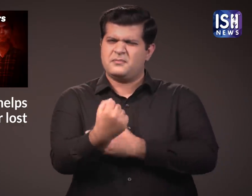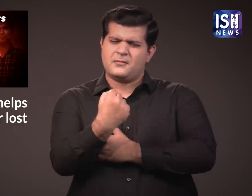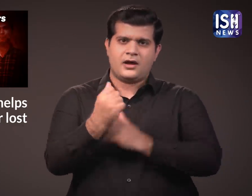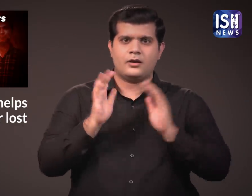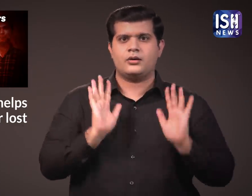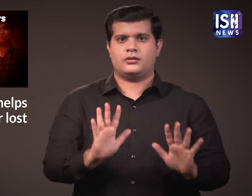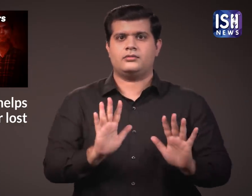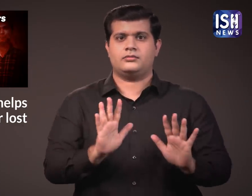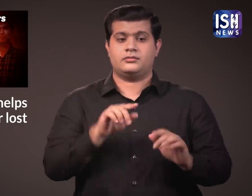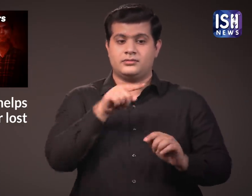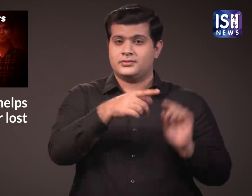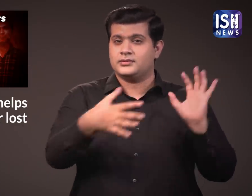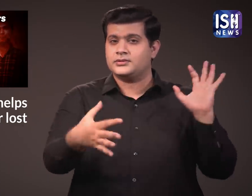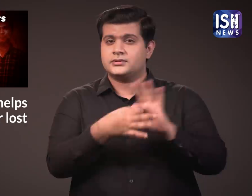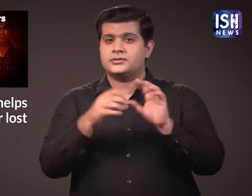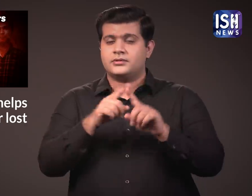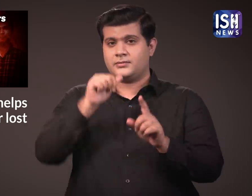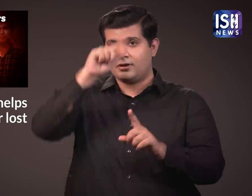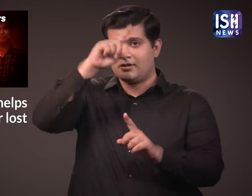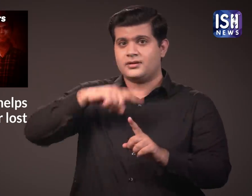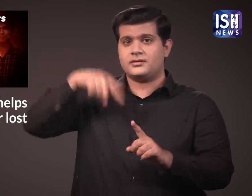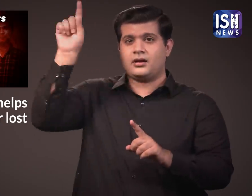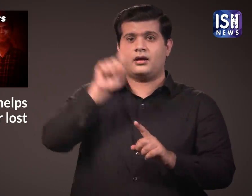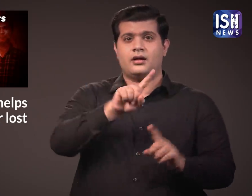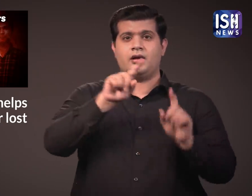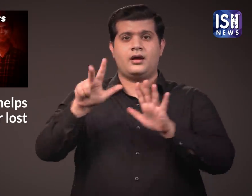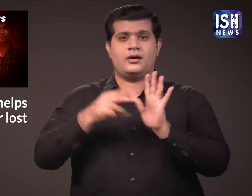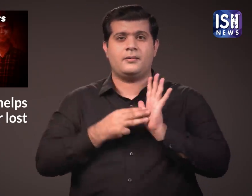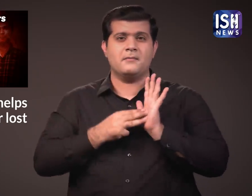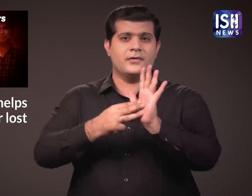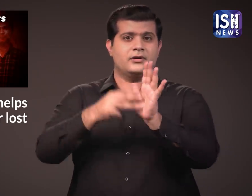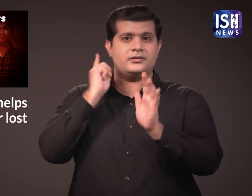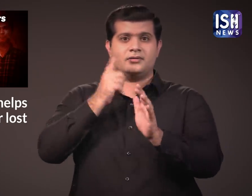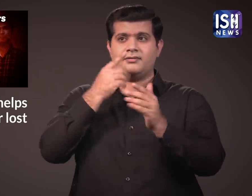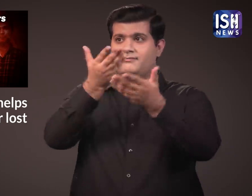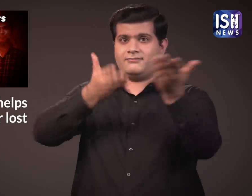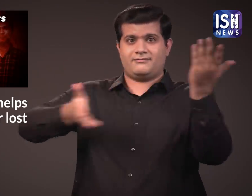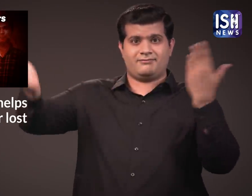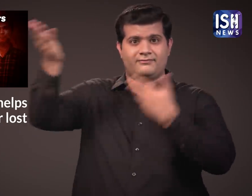These are extremely powerful. For the 18 million Deaf individuals in India,